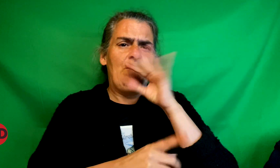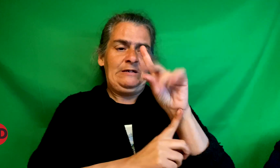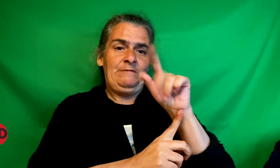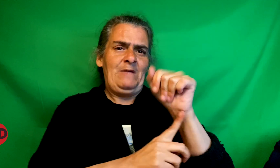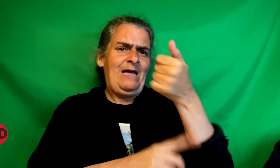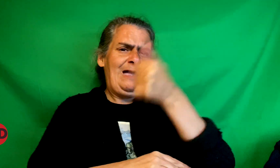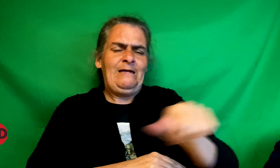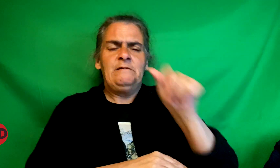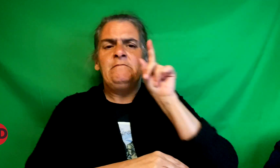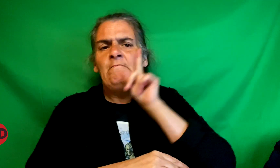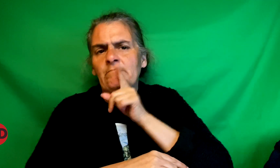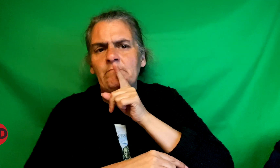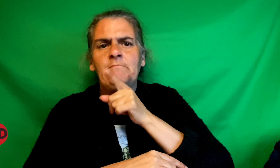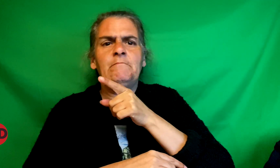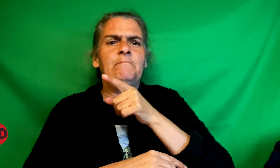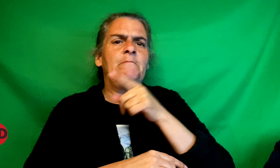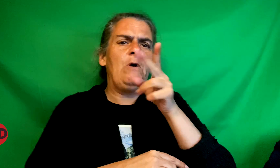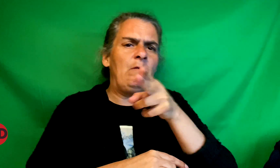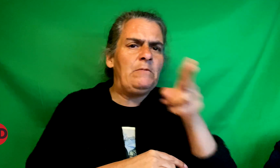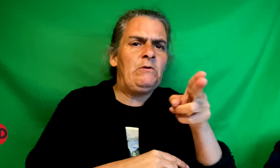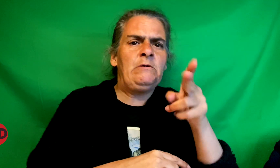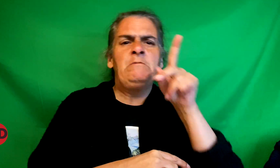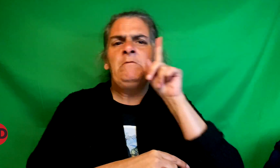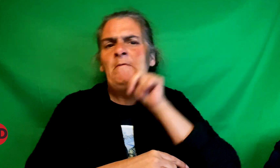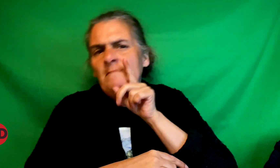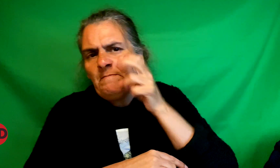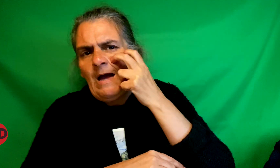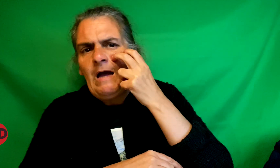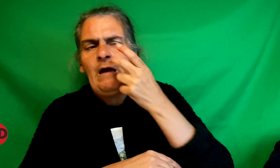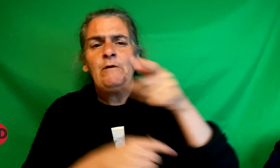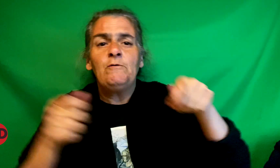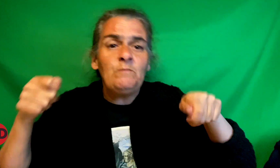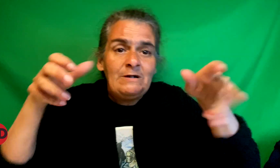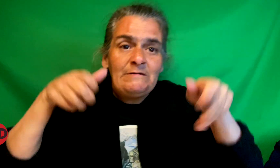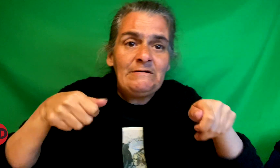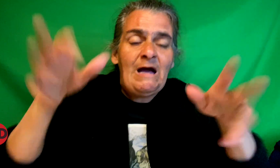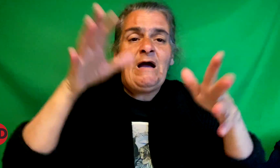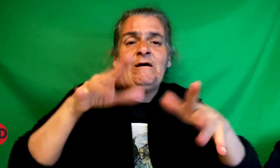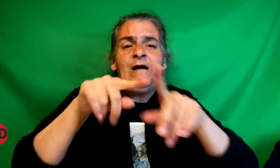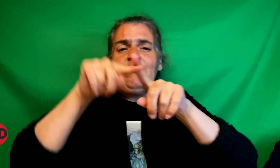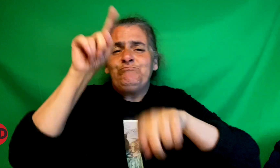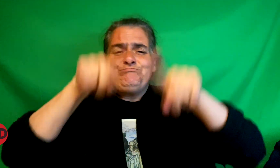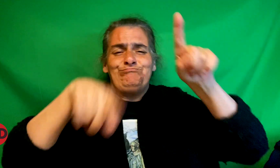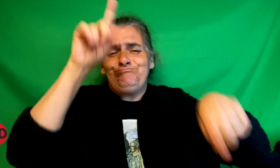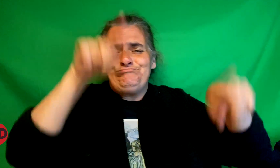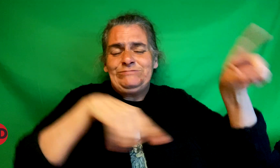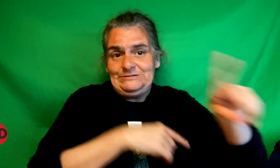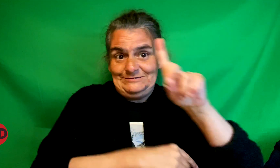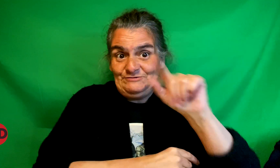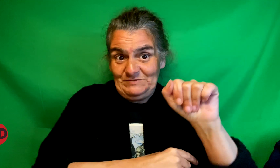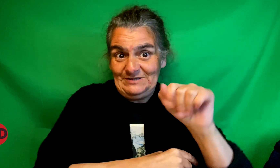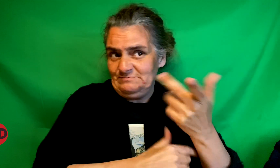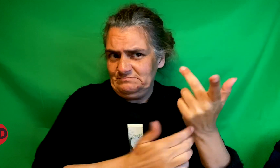Deafblind, in wheelchairs, wide range of disabilities... seems